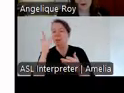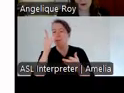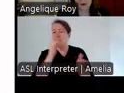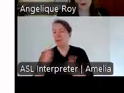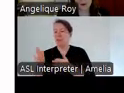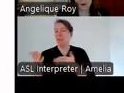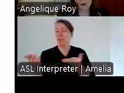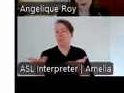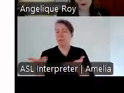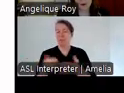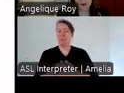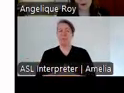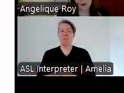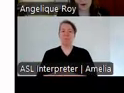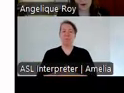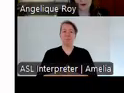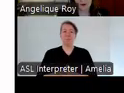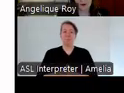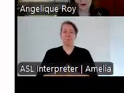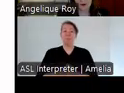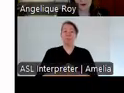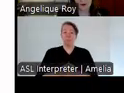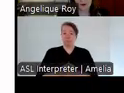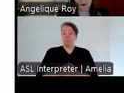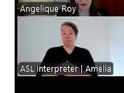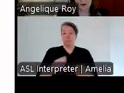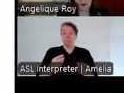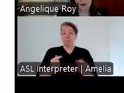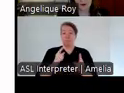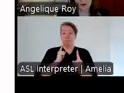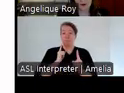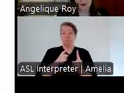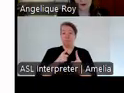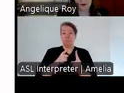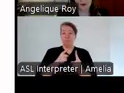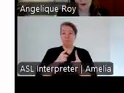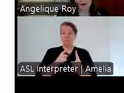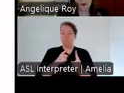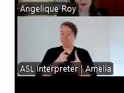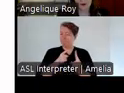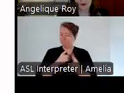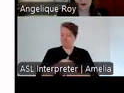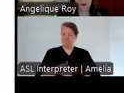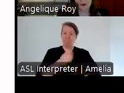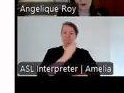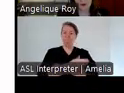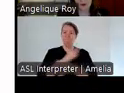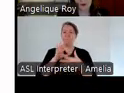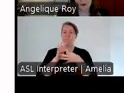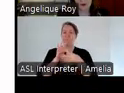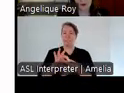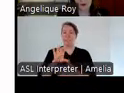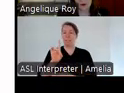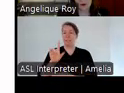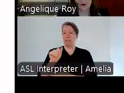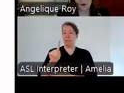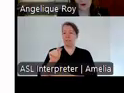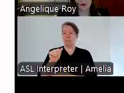the most important and most immediate goal we have to build on this project is related to the database filters. we are currently in the process